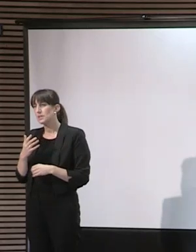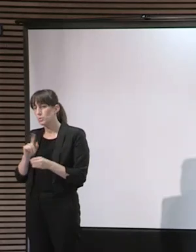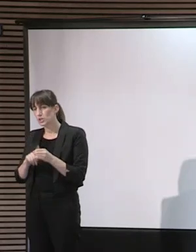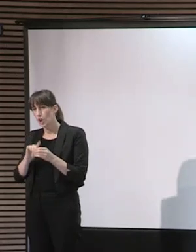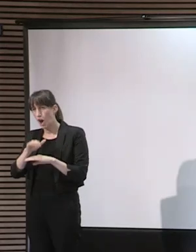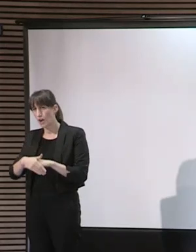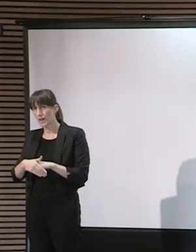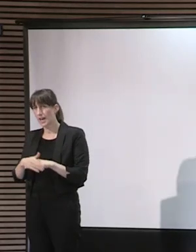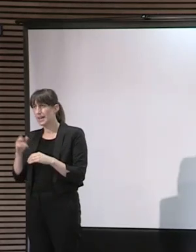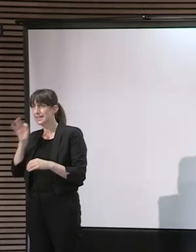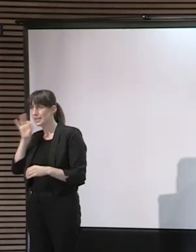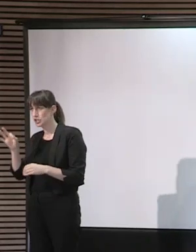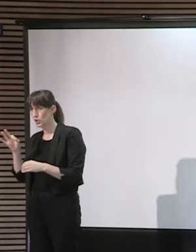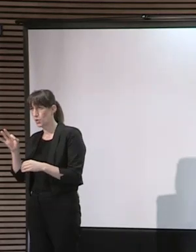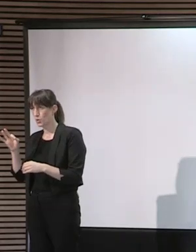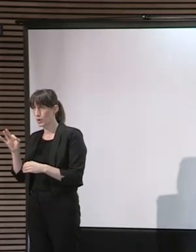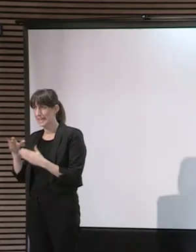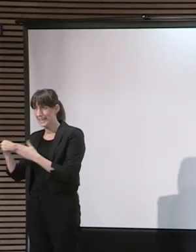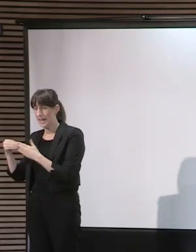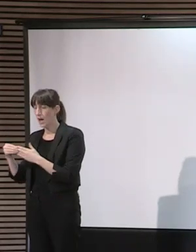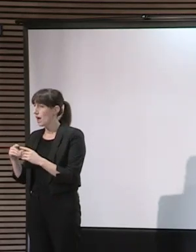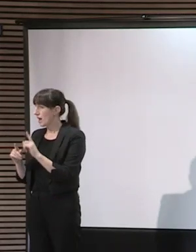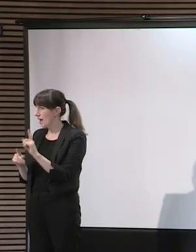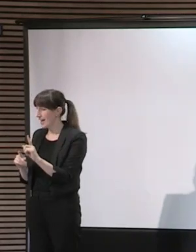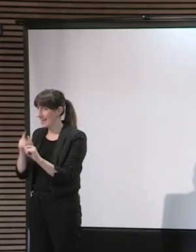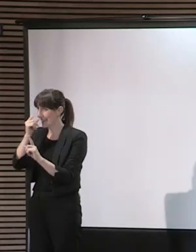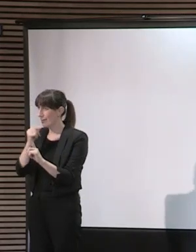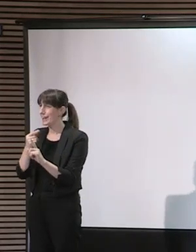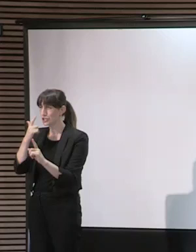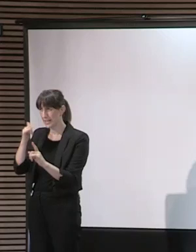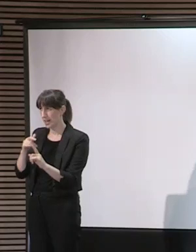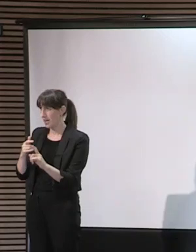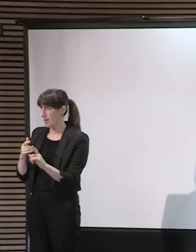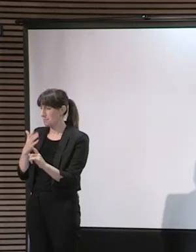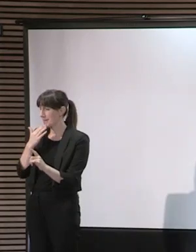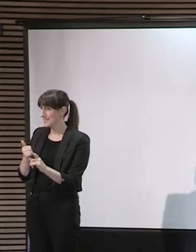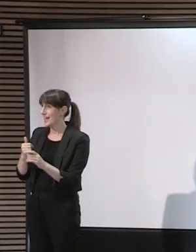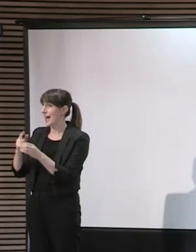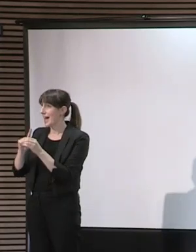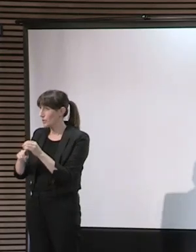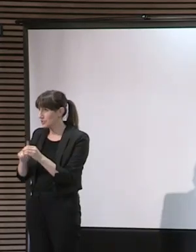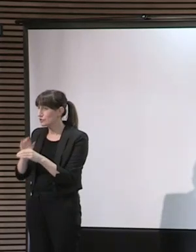see Todd Muller's - Can I just continue to check that we've got COVID questions in there?